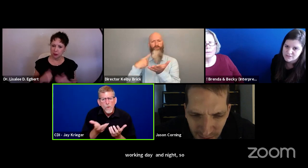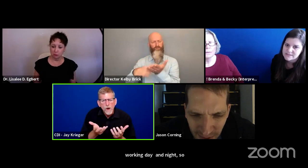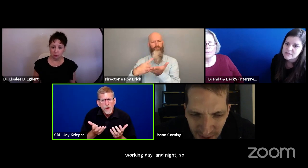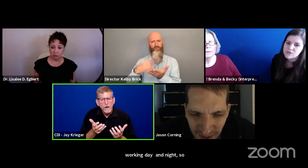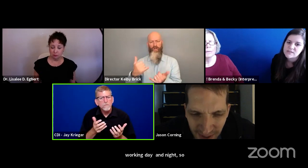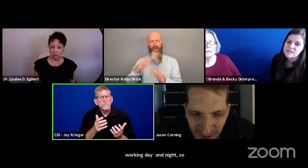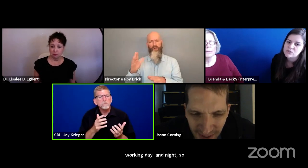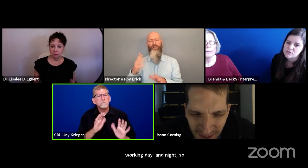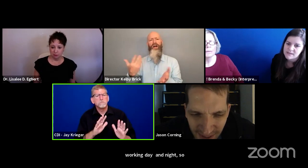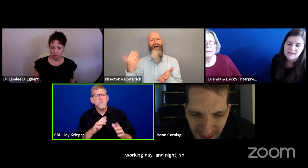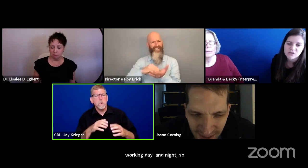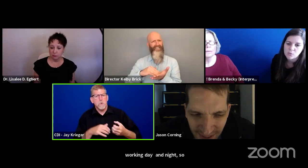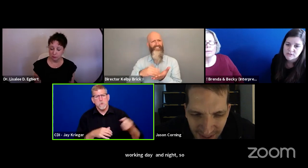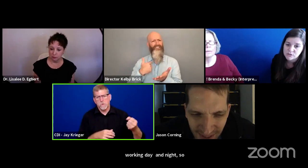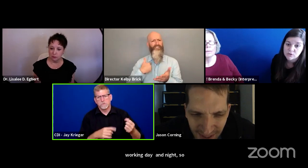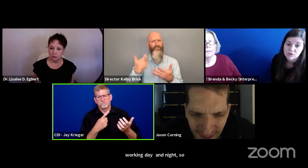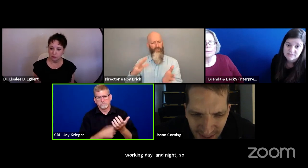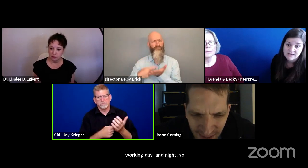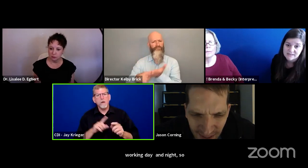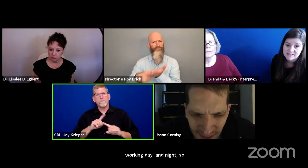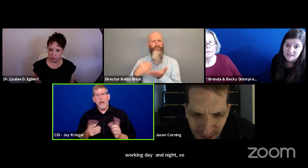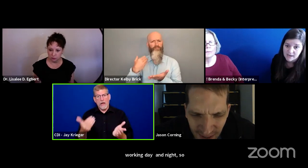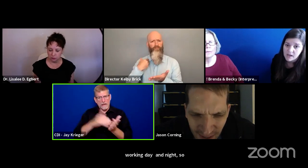So this is new to me. And I don't want to address that at this time.